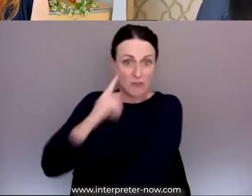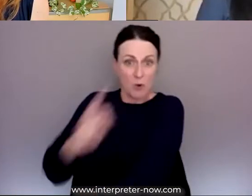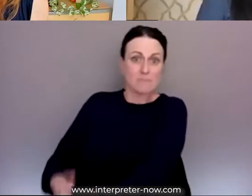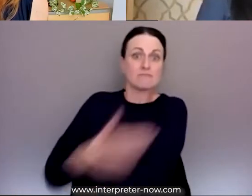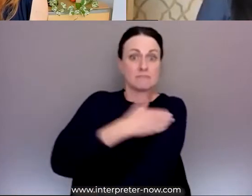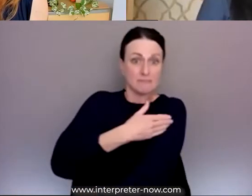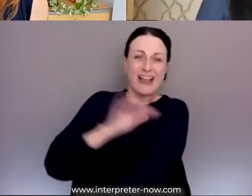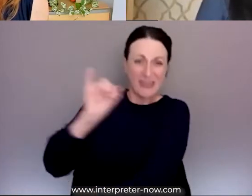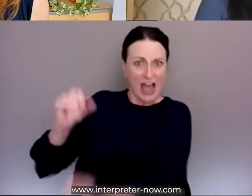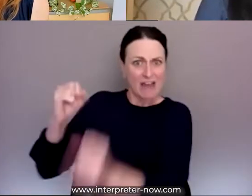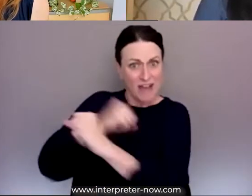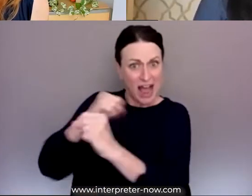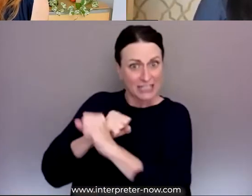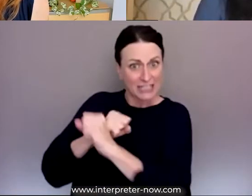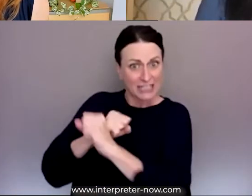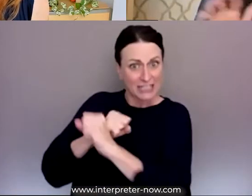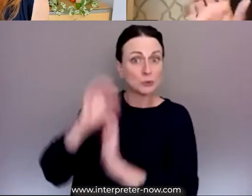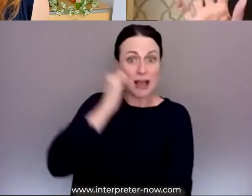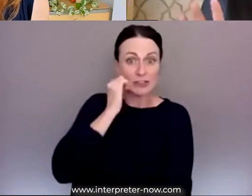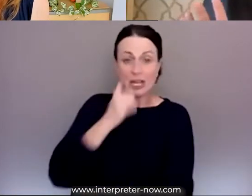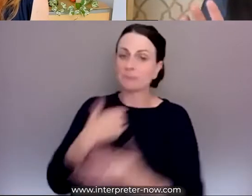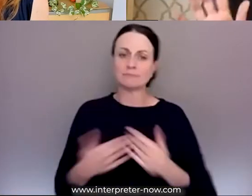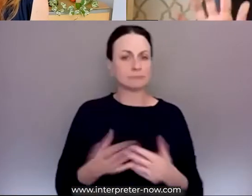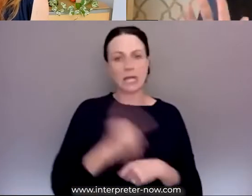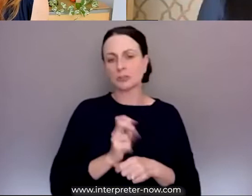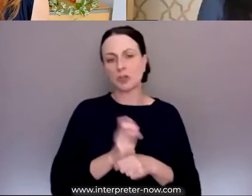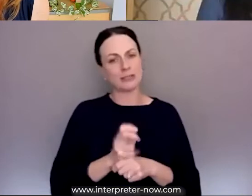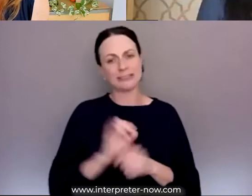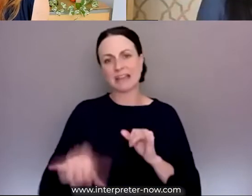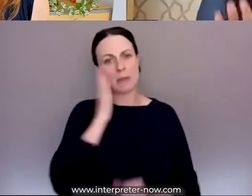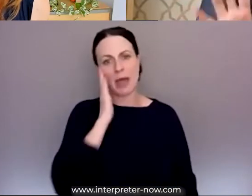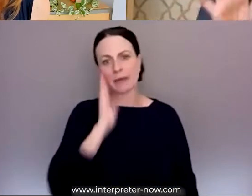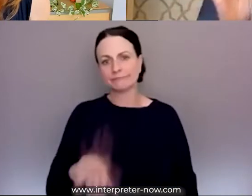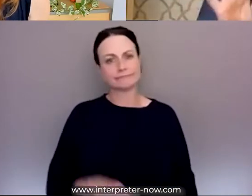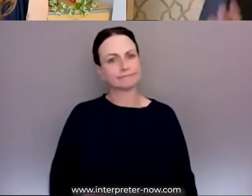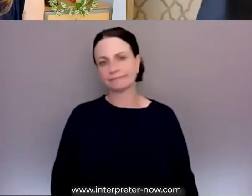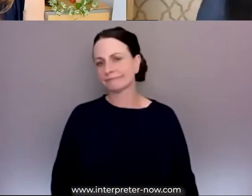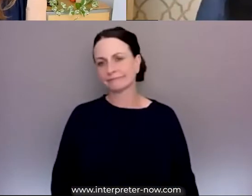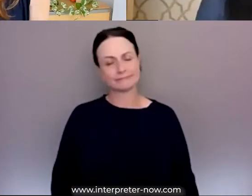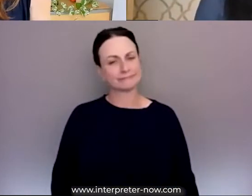That's the kind of fight we can all choose each day. On days when it's too hard, stay in bed. Take care of yourself.